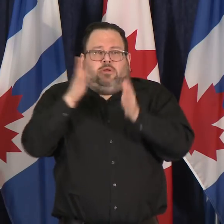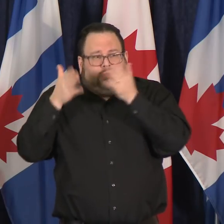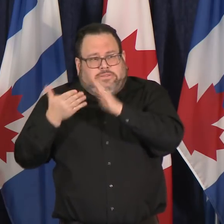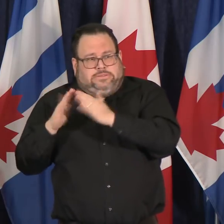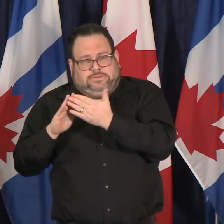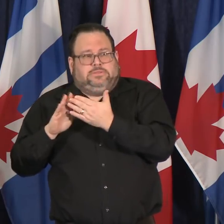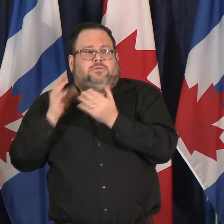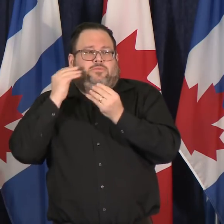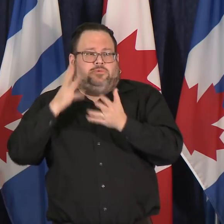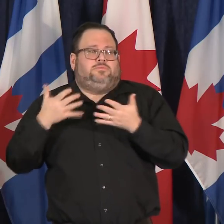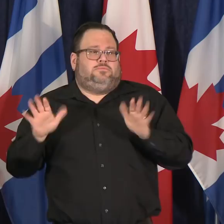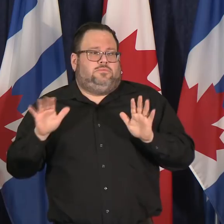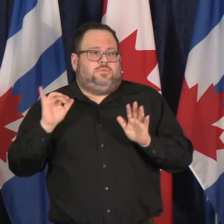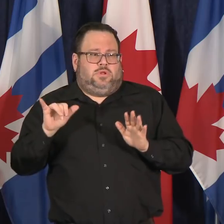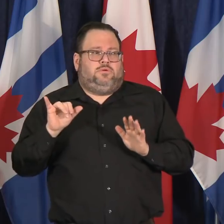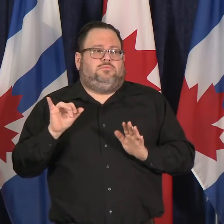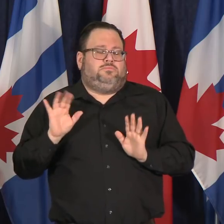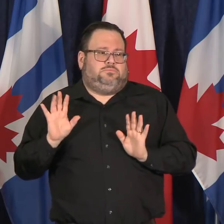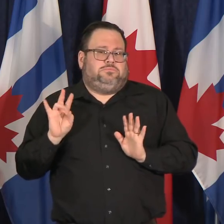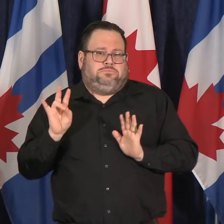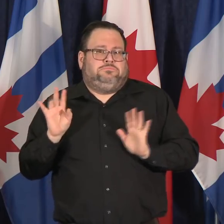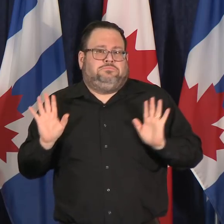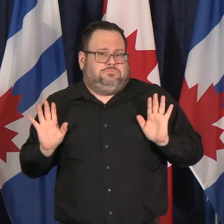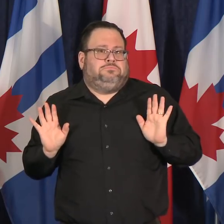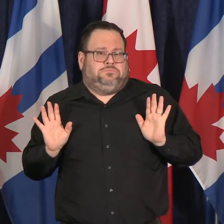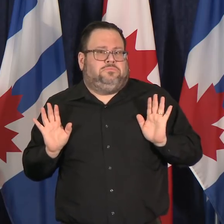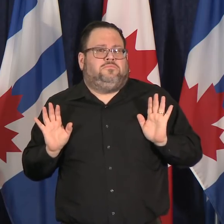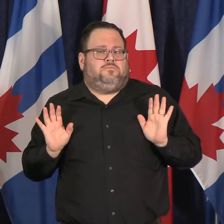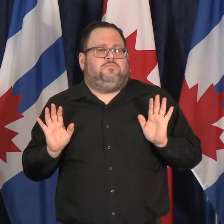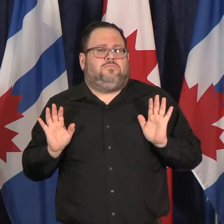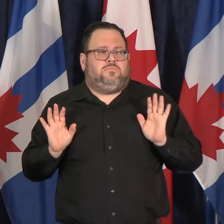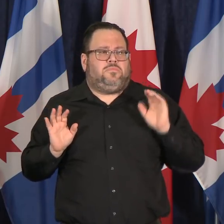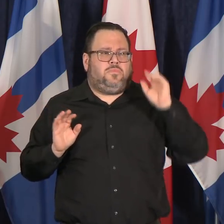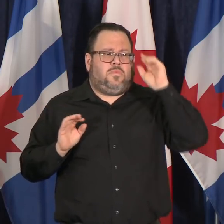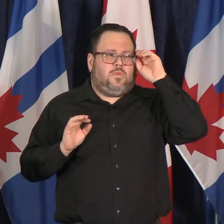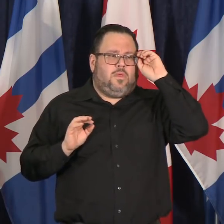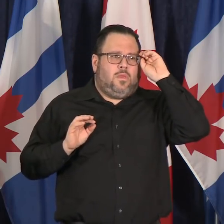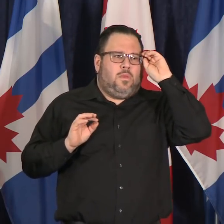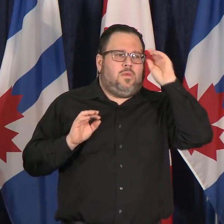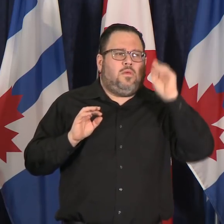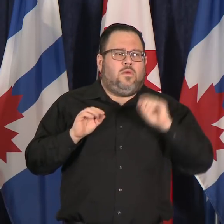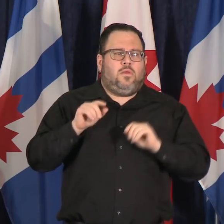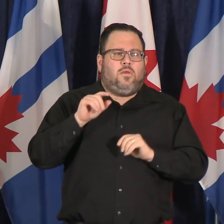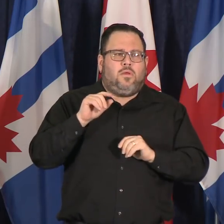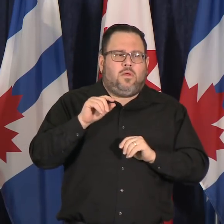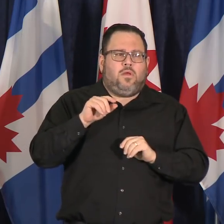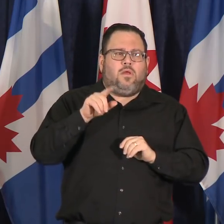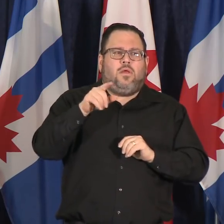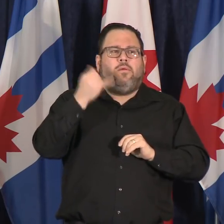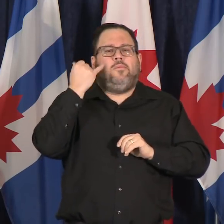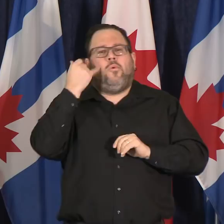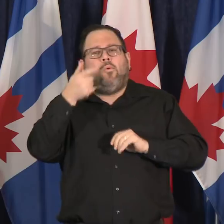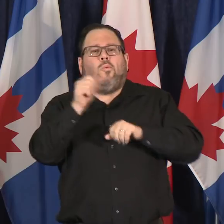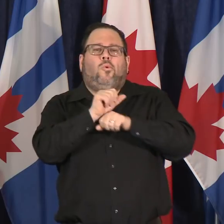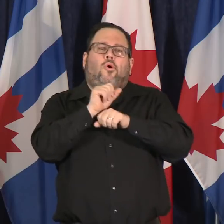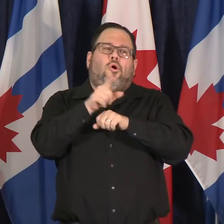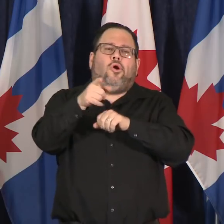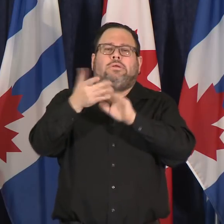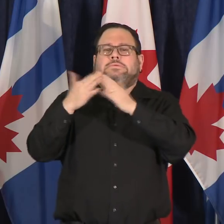people who work in spas nail salons hairdressers hair salons that they're